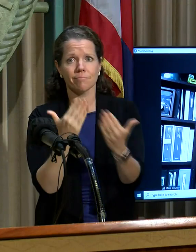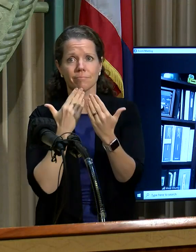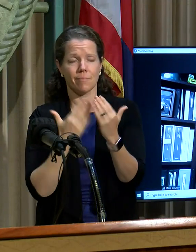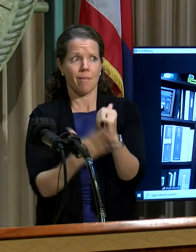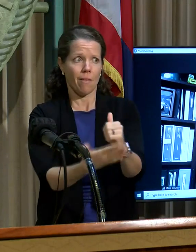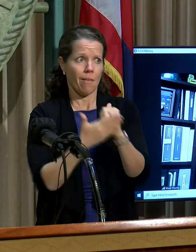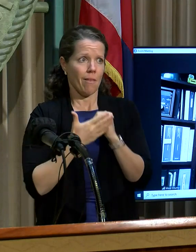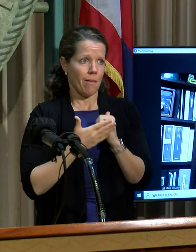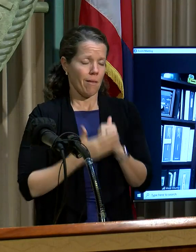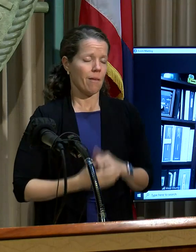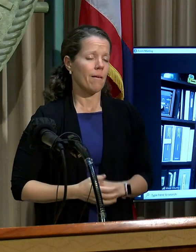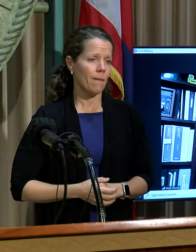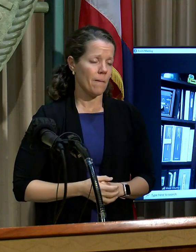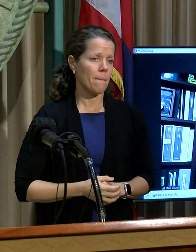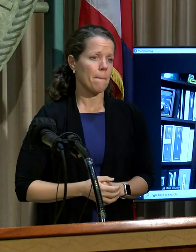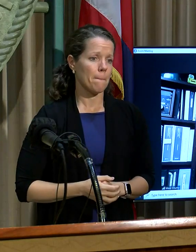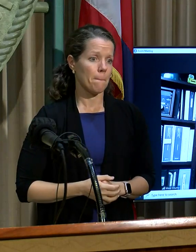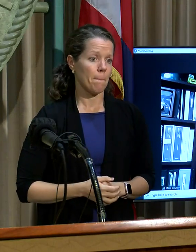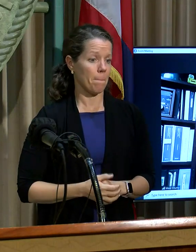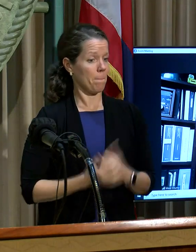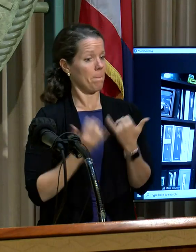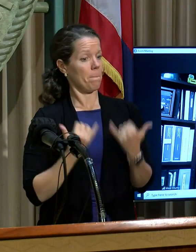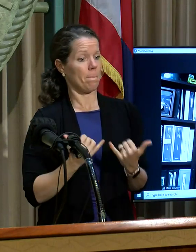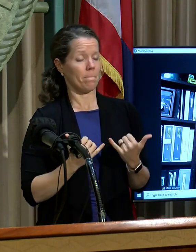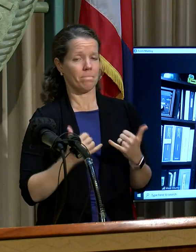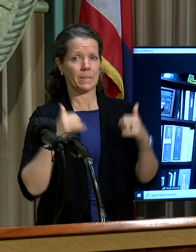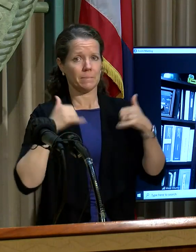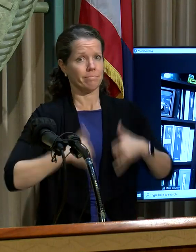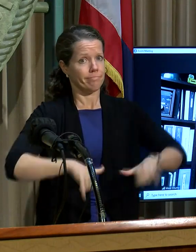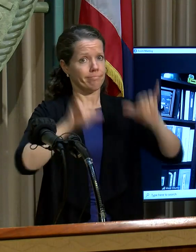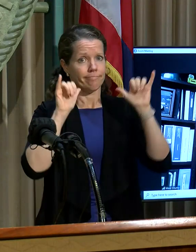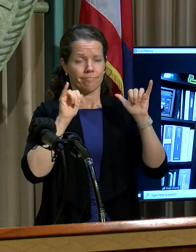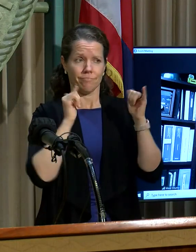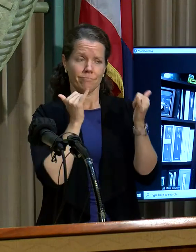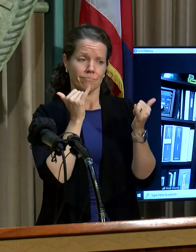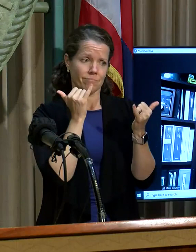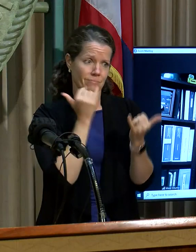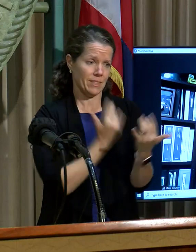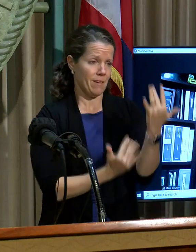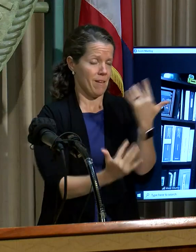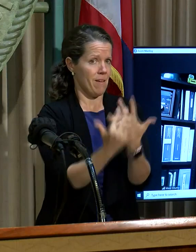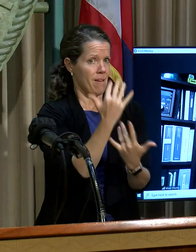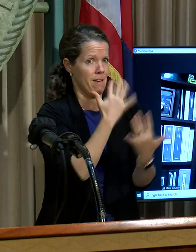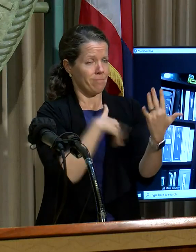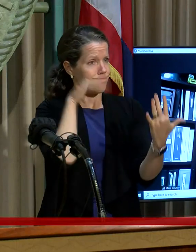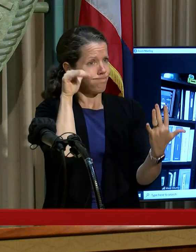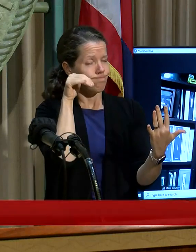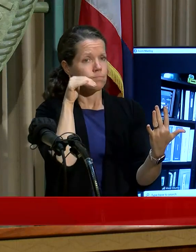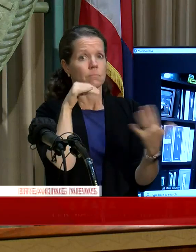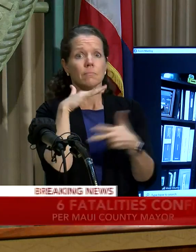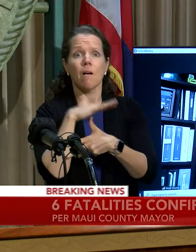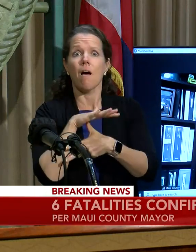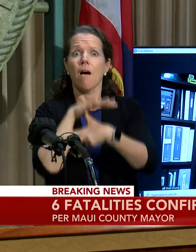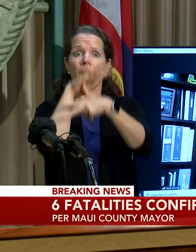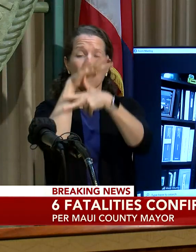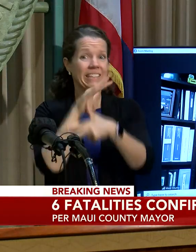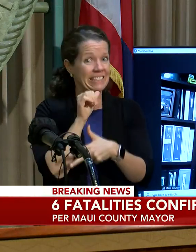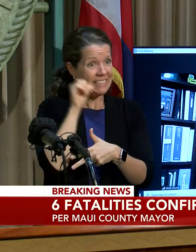THE ACTUAL SHELTER. WE ARE THE ACTUAL SHELTER. WE ARE GRATEFUL THE ACTUAL SHELTER. WE ARE GRATEFUL AGAIN THE ACTUAL SHELTER. WE ARE GRATEFUL AGAIN FOR THE ACTUAL SHELTER. WE ARE GRATEFUL AGAIN FOR THE'S WE ARE GRATEFUL AGAIN FOR THE'S WE ARE GRATEFUL AGAIN FOR THE'S ETS WE ARE GRATEFUL AGAIN FOR THE'S ETS -- WE ARE GRATEFUL AGAIN FOR THE'S ETS -- ASSETS WE ARE GRATEFUL AGAIN FOR THE'S ETS -- ASSETS SENT WE ARE GRATEFUL AGAIN FOR THE'S ETS -- ASSETS SENT OVER WE ARE GRATEFUL AGAIN FOR THE'S ETS -- ASSETS SENT OVER TO WE ARE GRATEFUL AGAIN FOR THE'S ETS -- ASSETS SENT OVER TO US WE ARE GRATEFUL AGAIN FOR THE'S ETS -- ASSETS SENT OVER TO US BY ETS -- ASSETS SENT OVER TO US BY ETS -- ASSETS SENT OVER TO US BY THE ETS -- ASSETS SENT OVER TO US BY THE STATE, ETS -- ASSETS SENT OVER TO US BY THE STATE, OUR